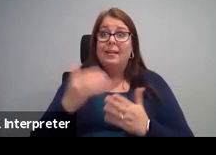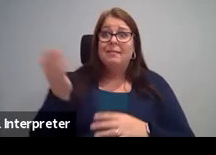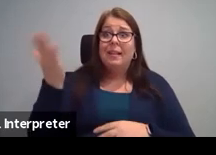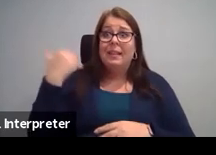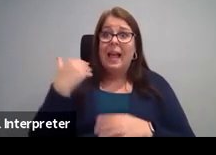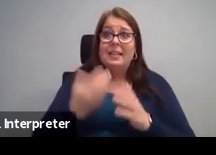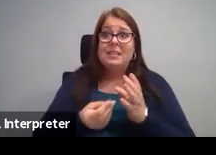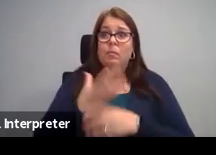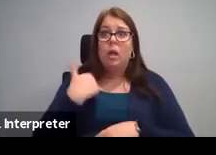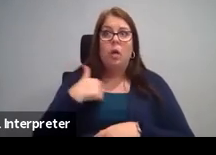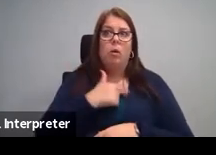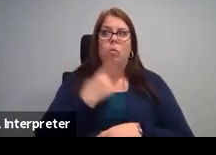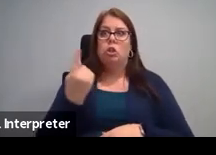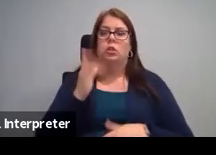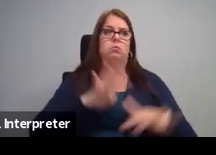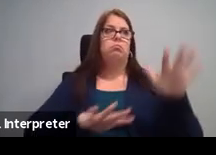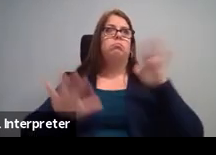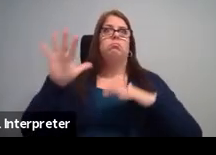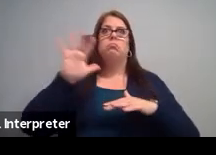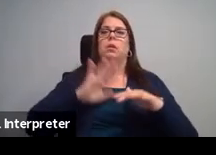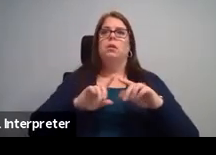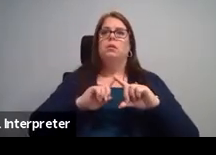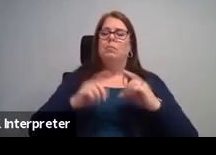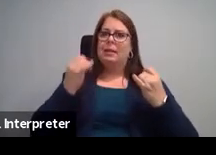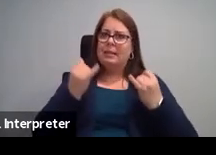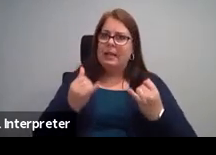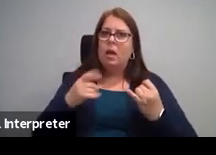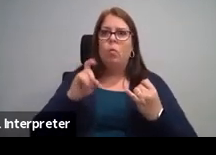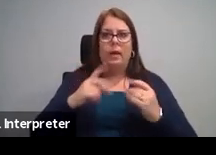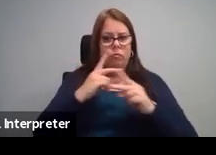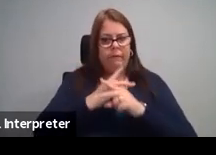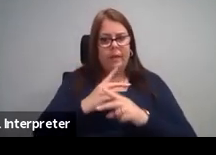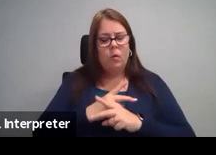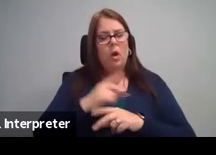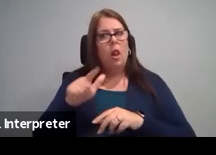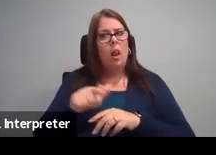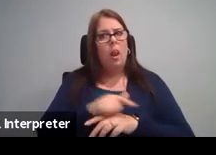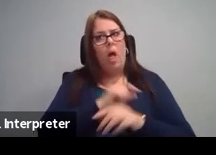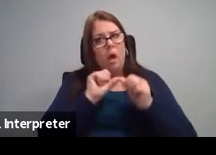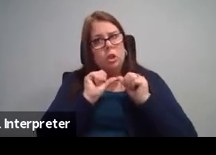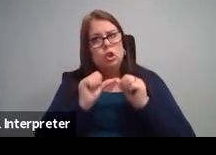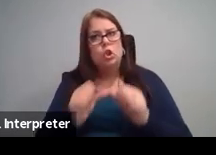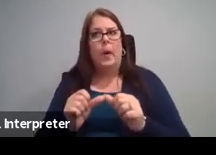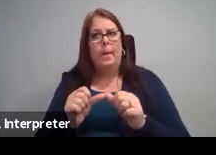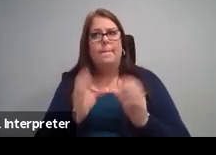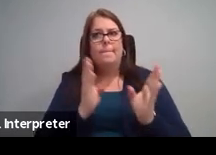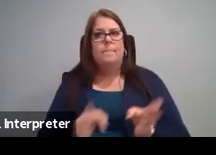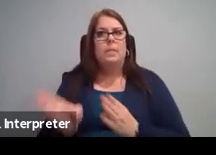Laurie Arnold: Part of the work to be done is having a long term plan for how to ensure we you know we can do this in a sustainable manner so